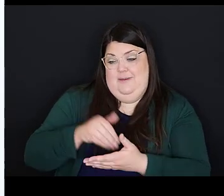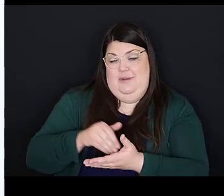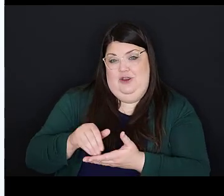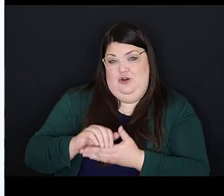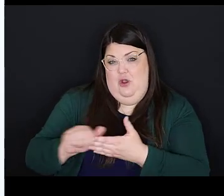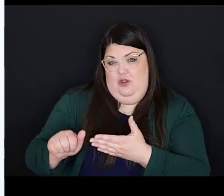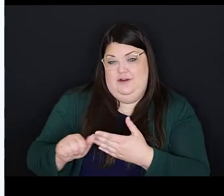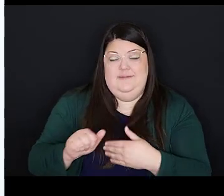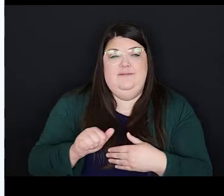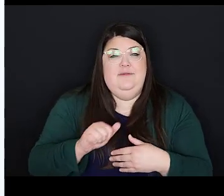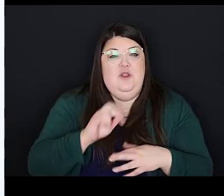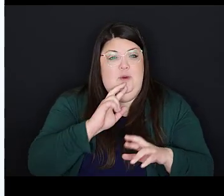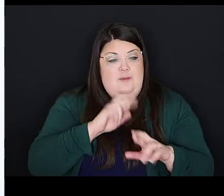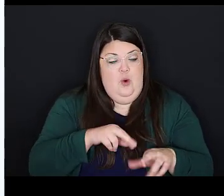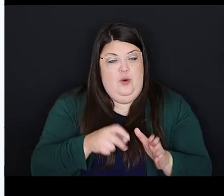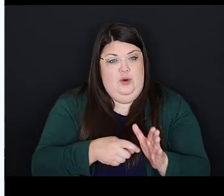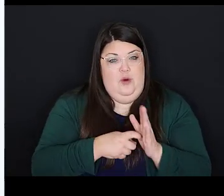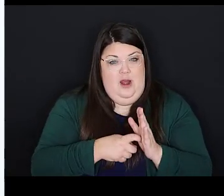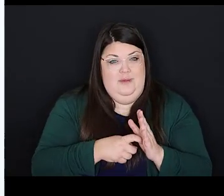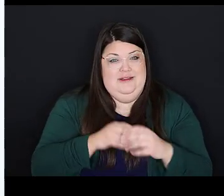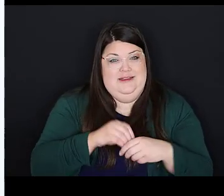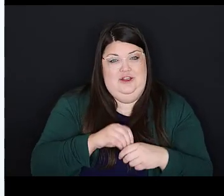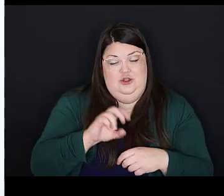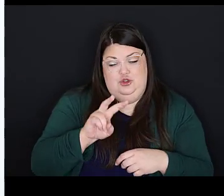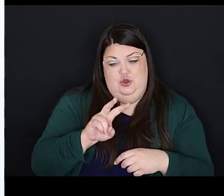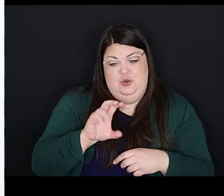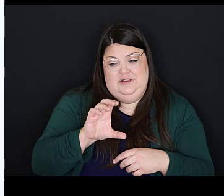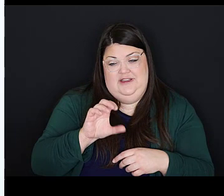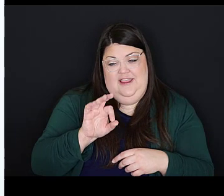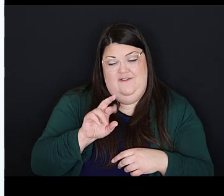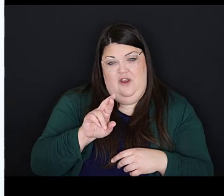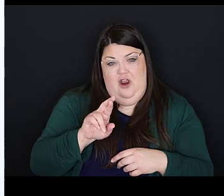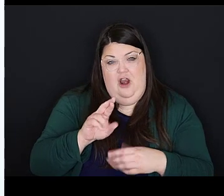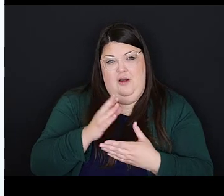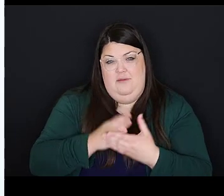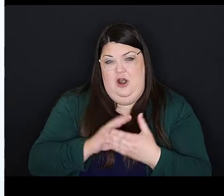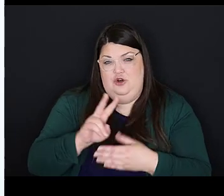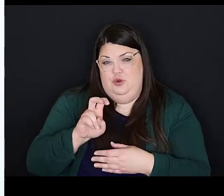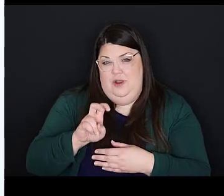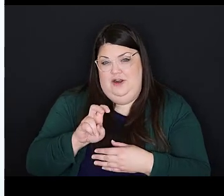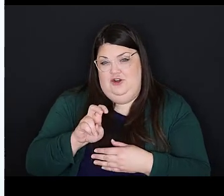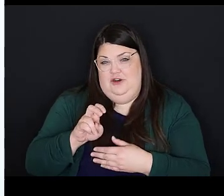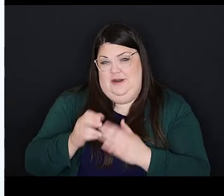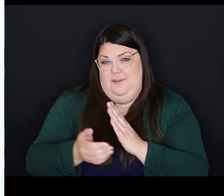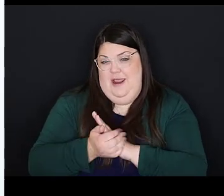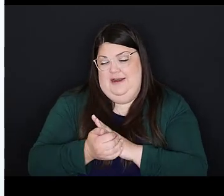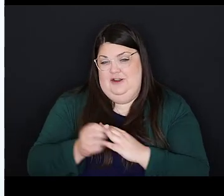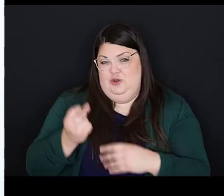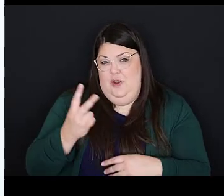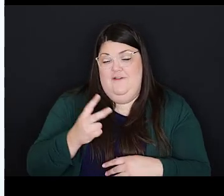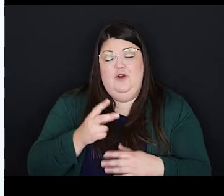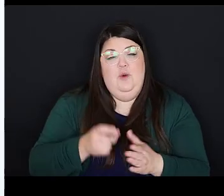the reporting requirements in 2 C.F.R. part 200, Appendix XII, require you to report certain